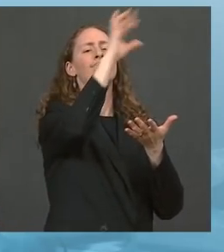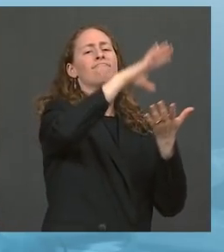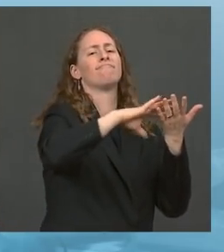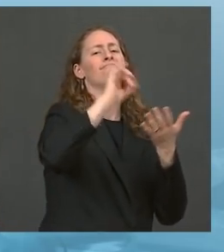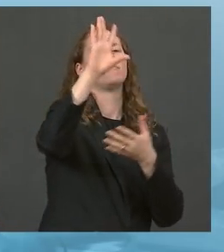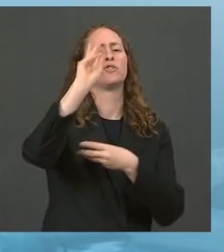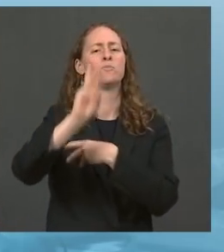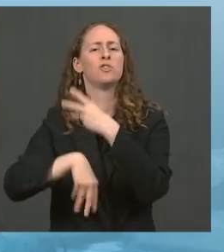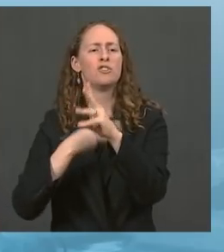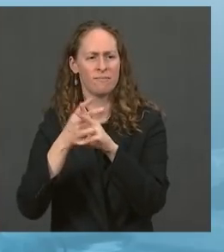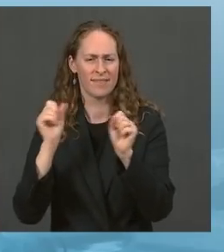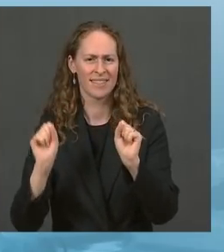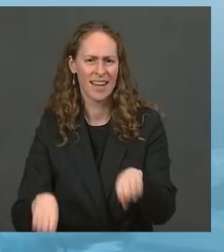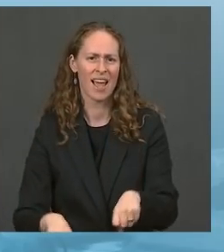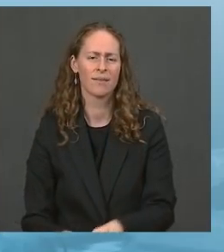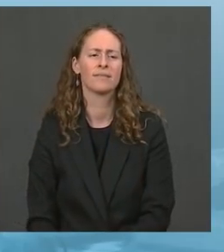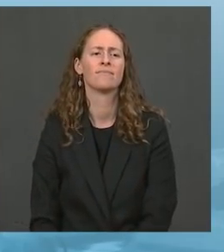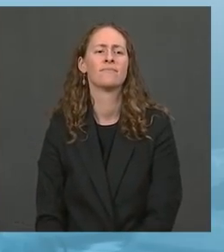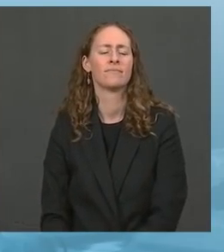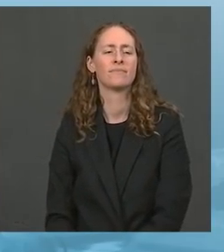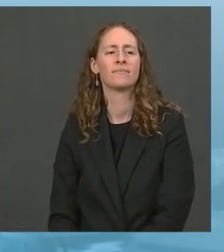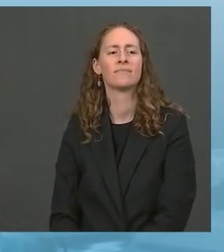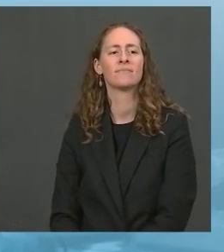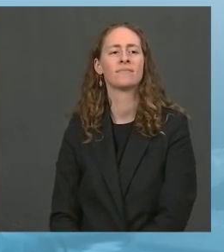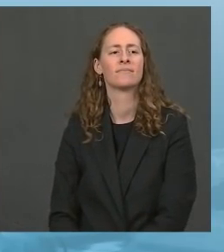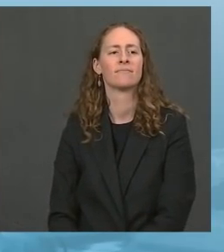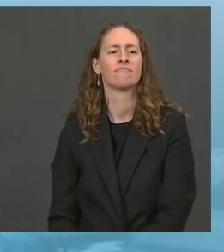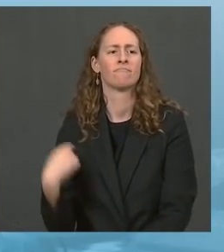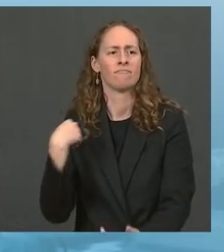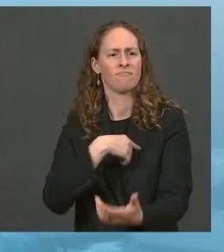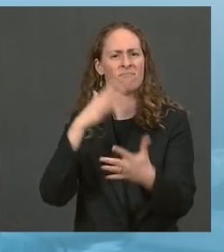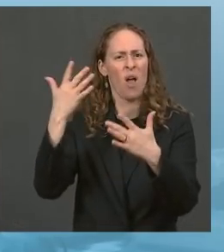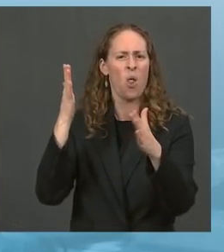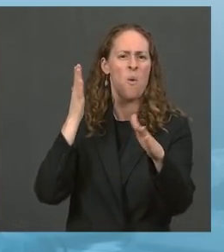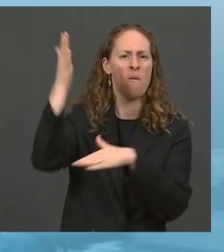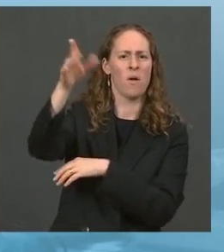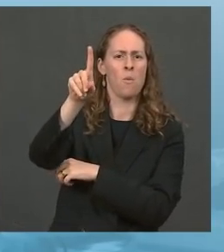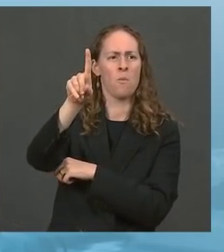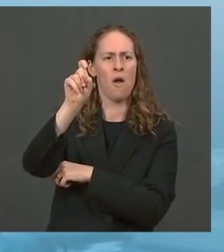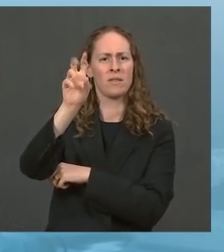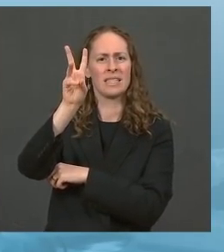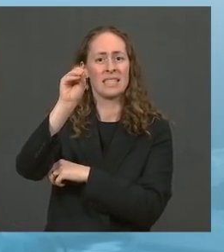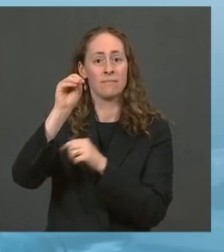We have already shipped nearly 160 million doses to 100 countries,